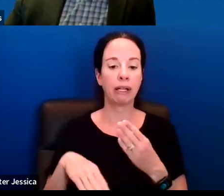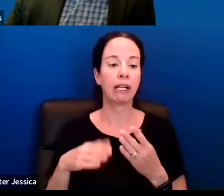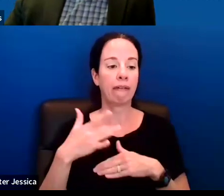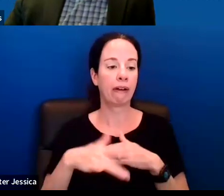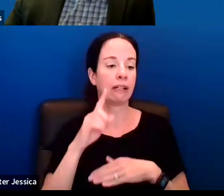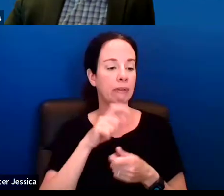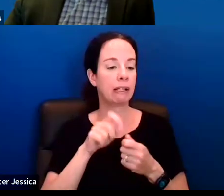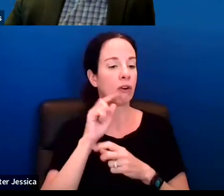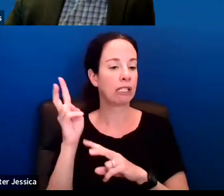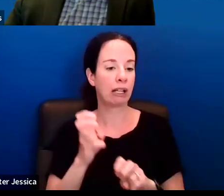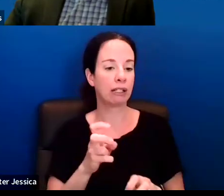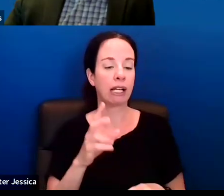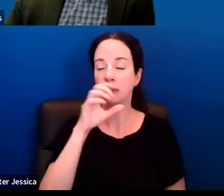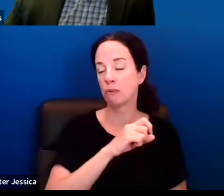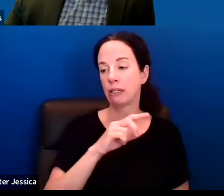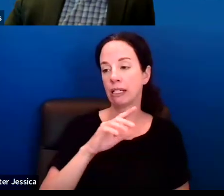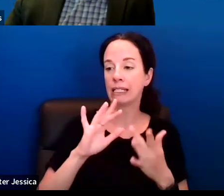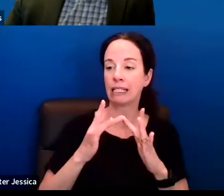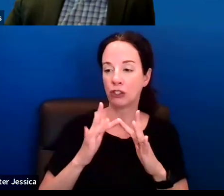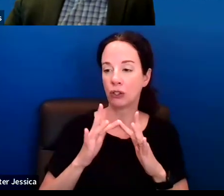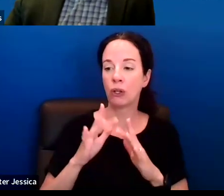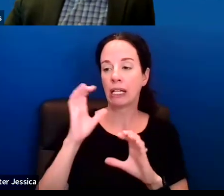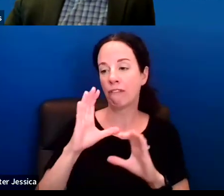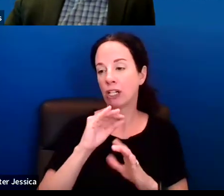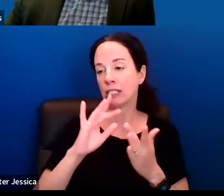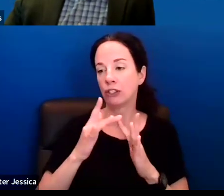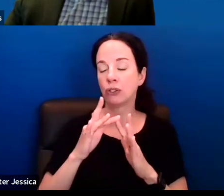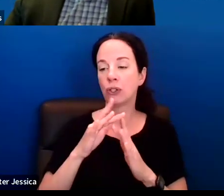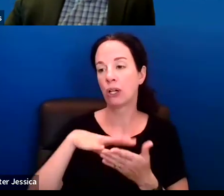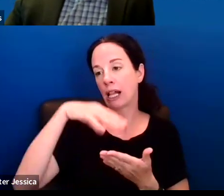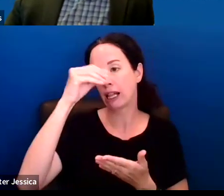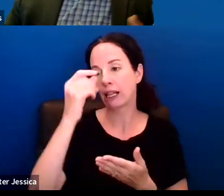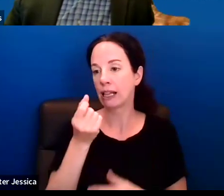assuming that's digital navigator and digital literacy training. We'll get answers for that,